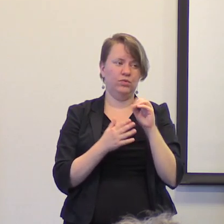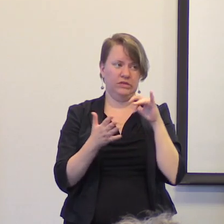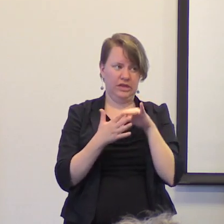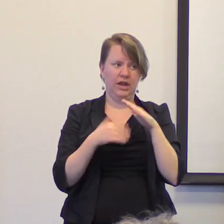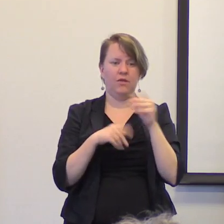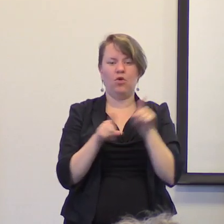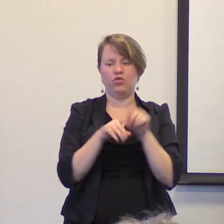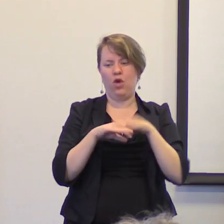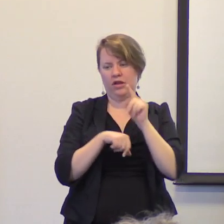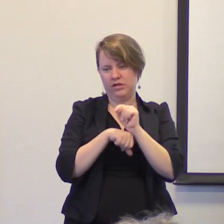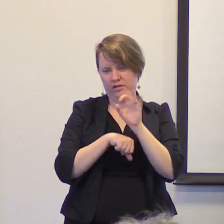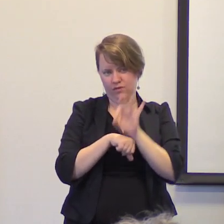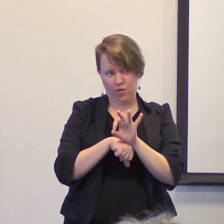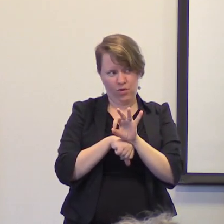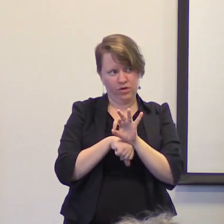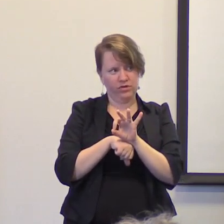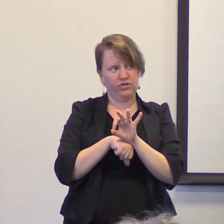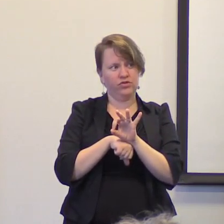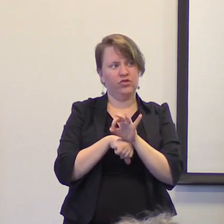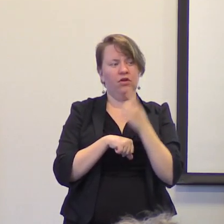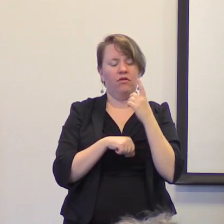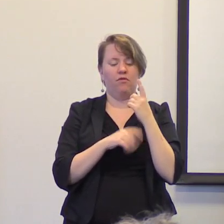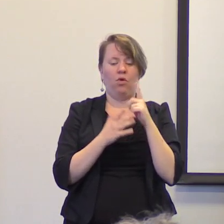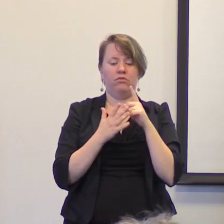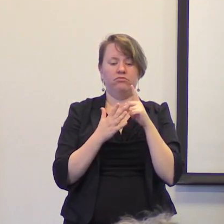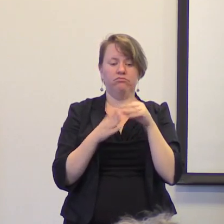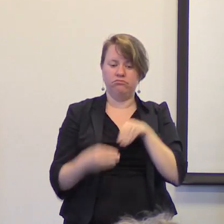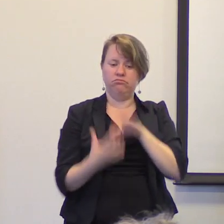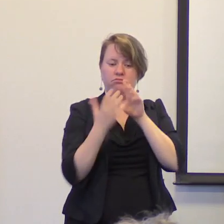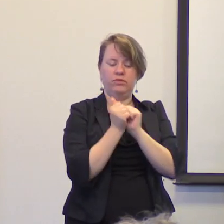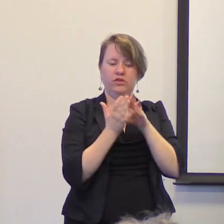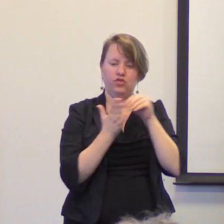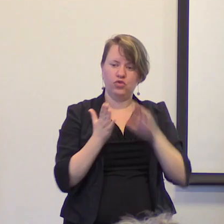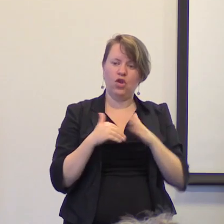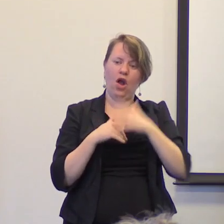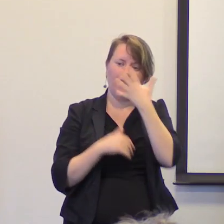Provost Poser just charged for dealing with our students around immigration issues.